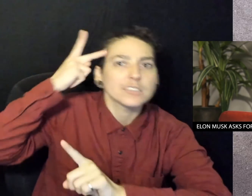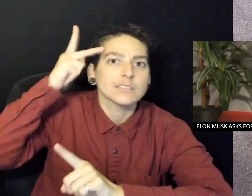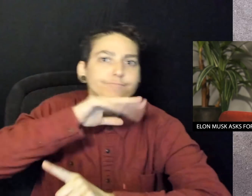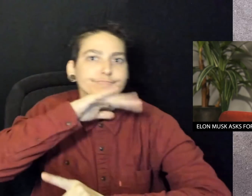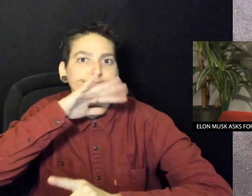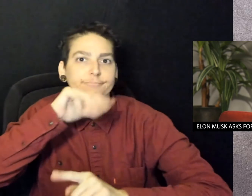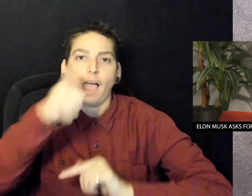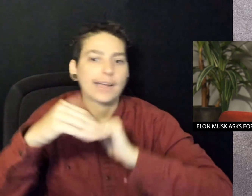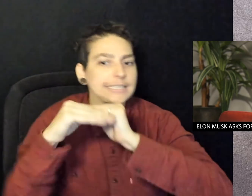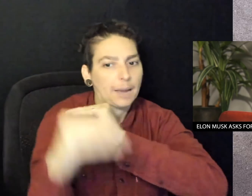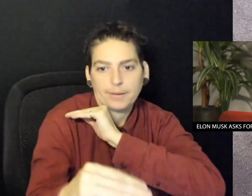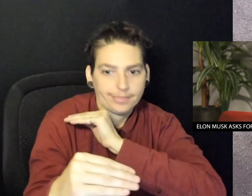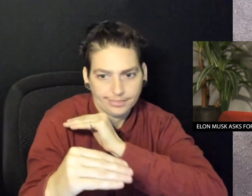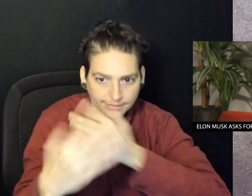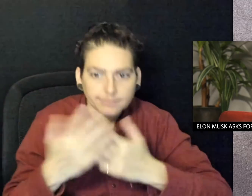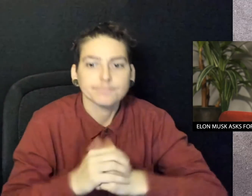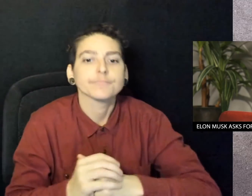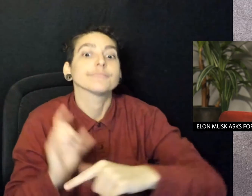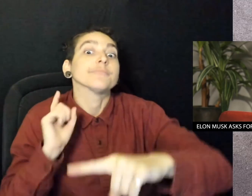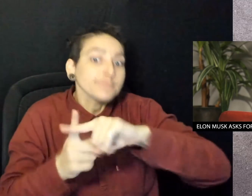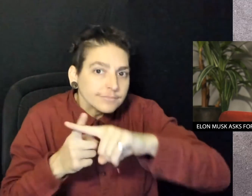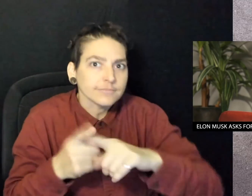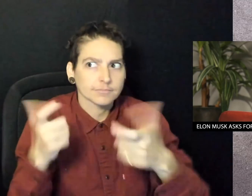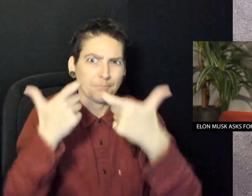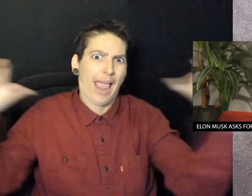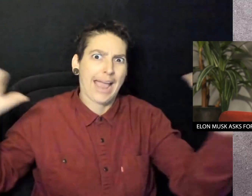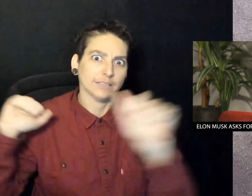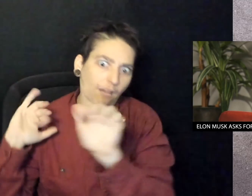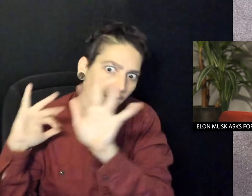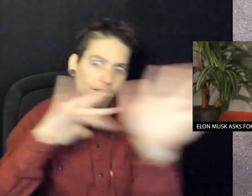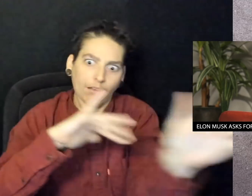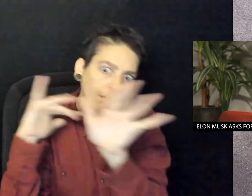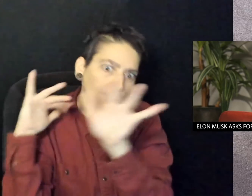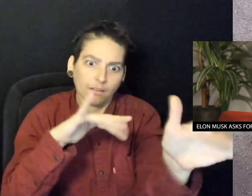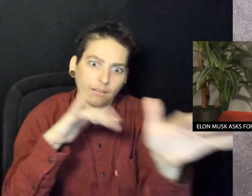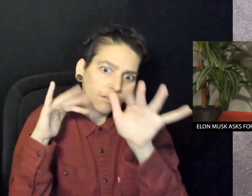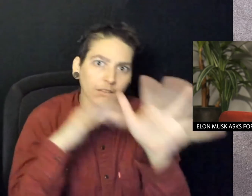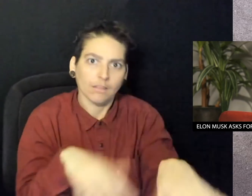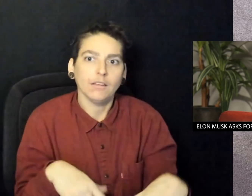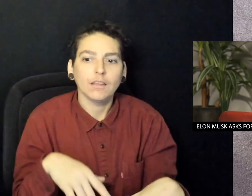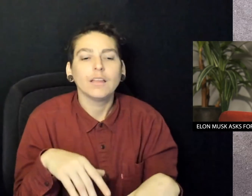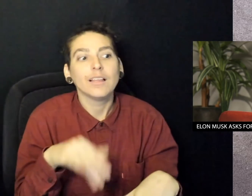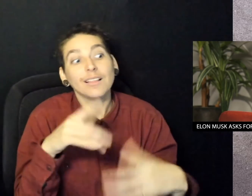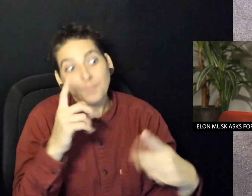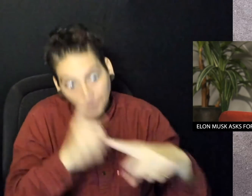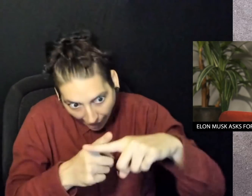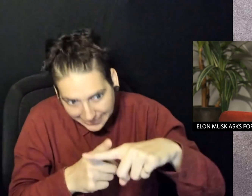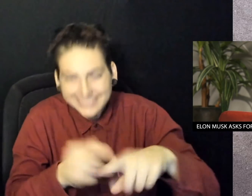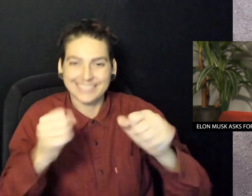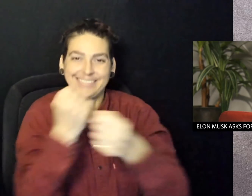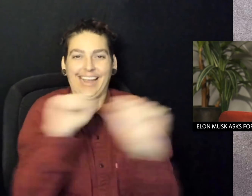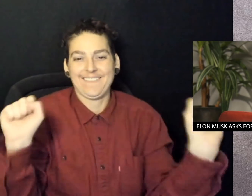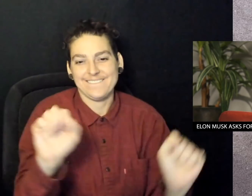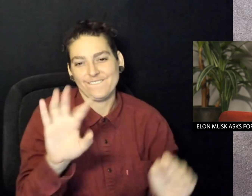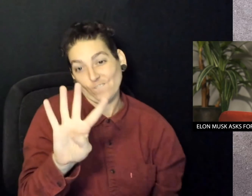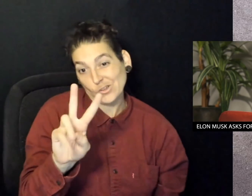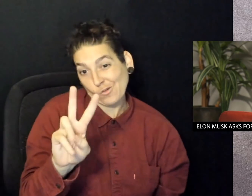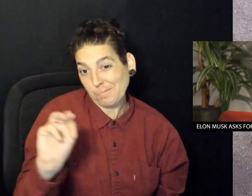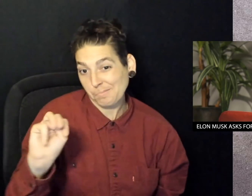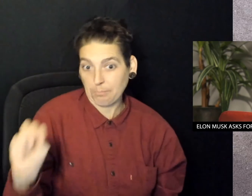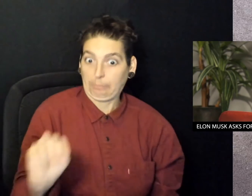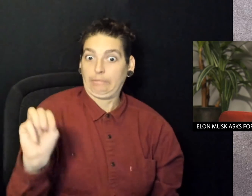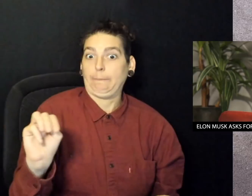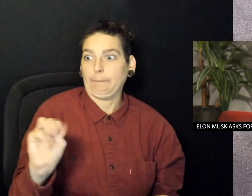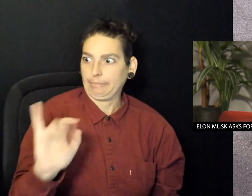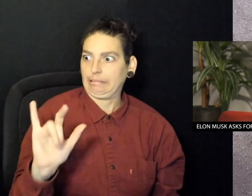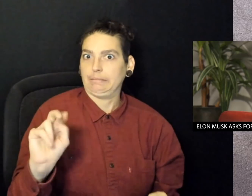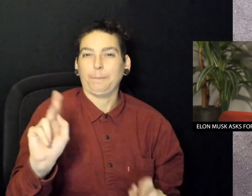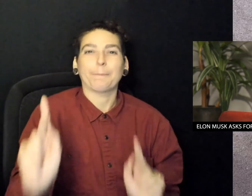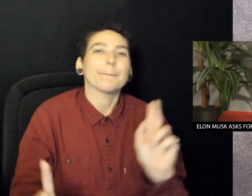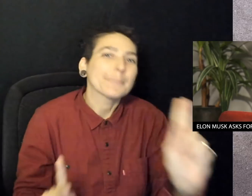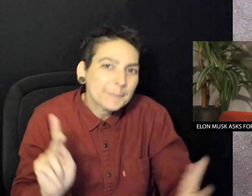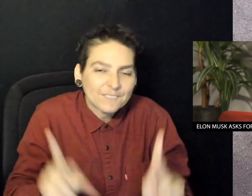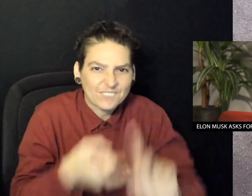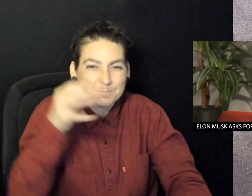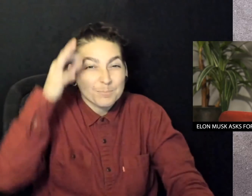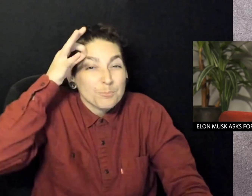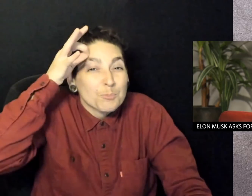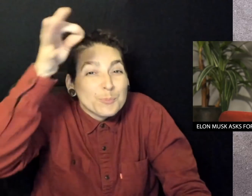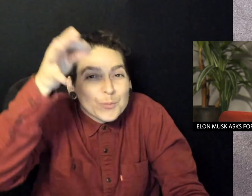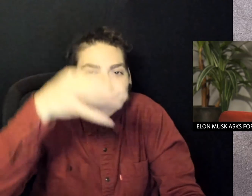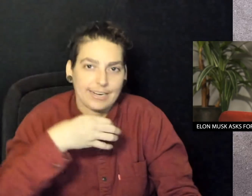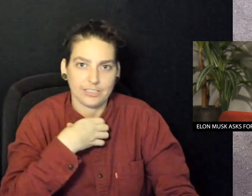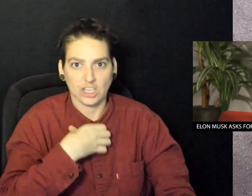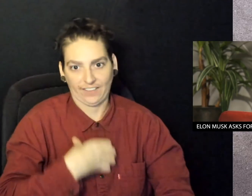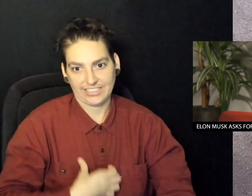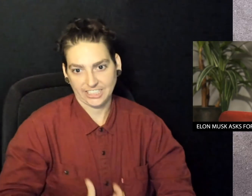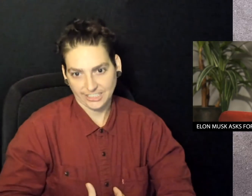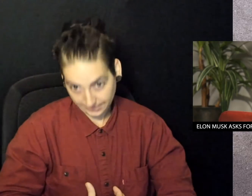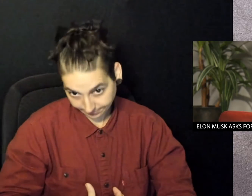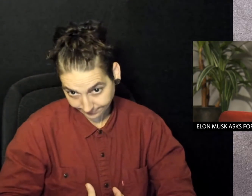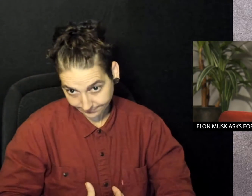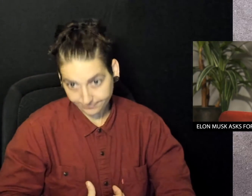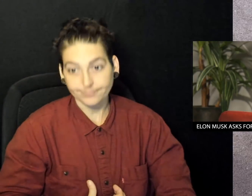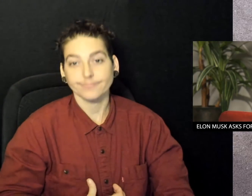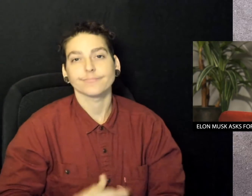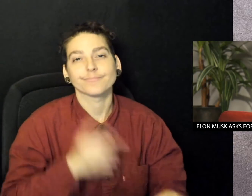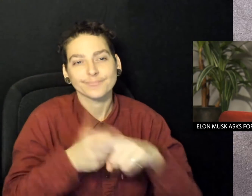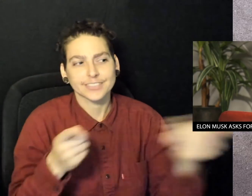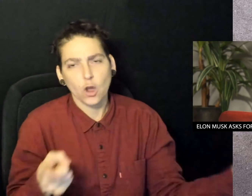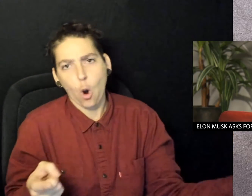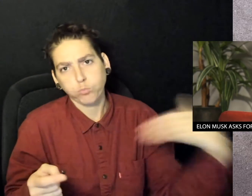but prevent mass migration and say 42 million people on the brink of starvation Beasley